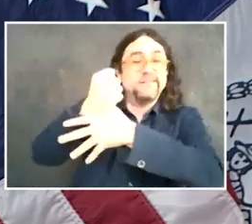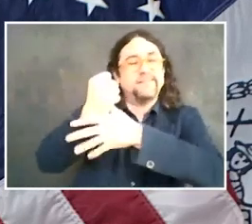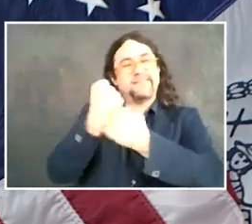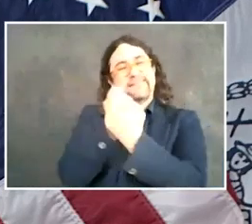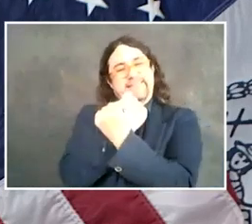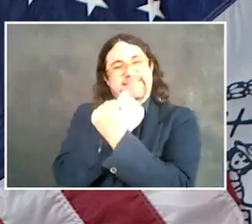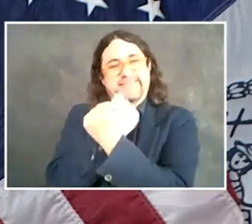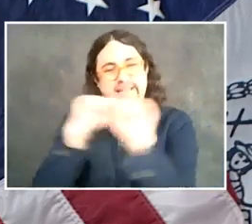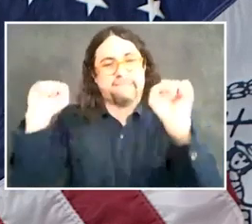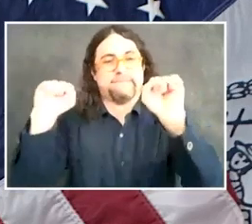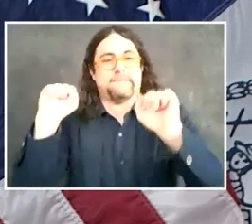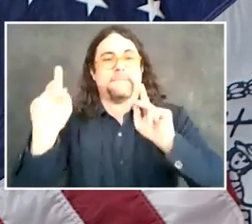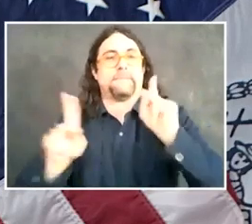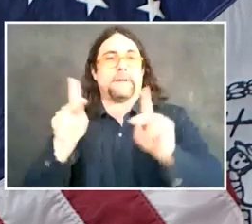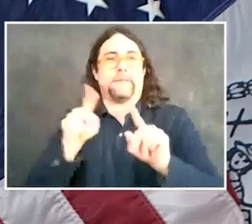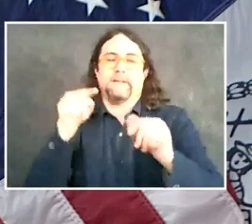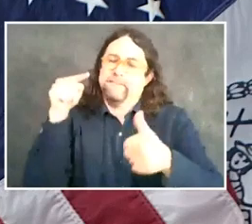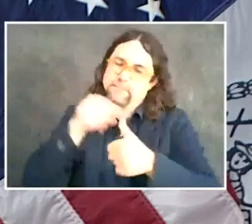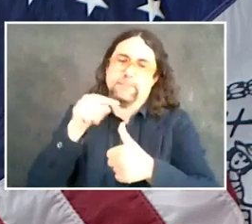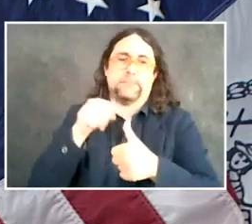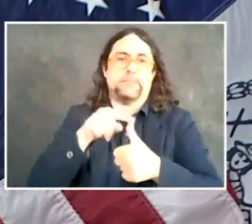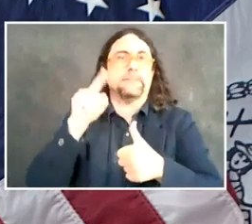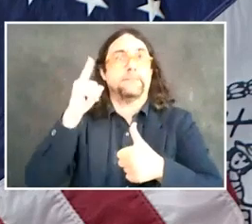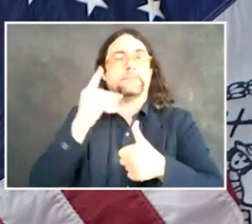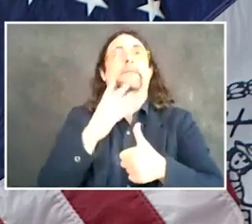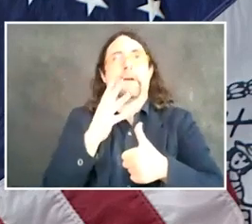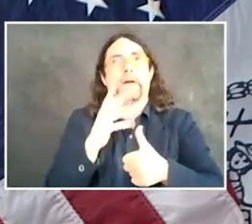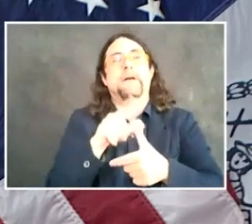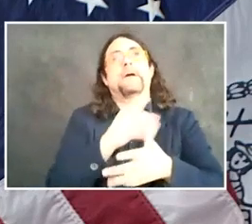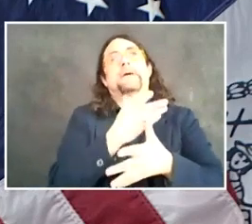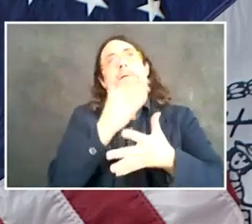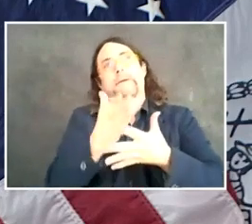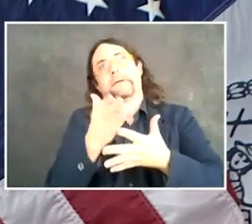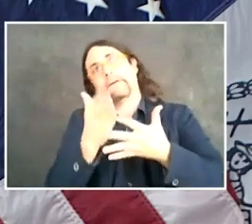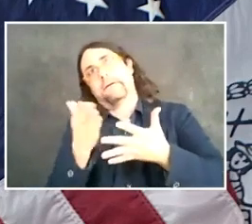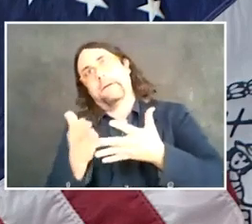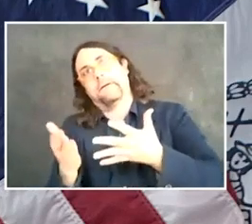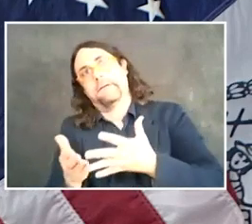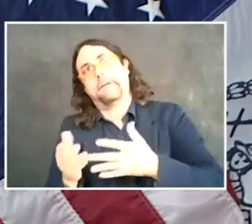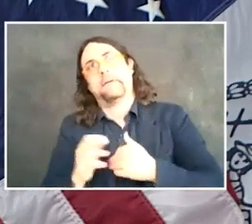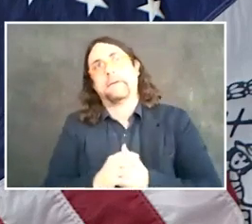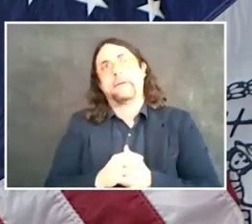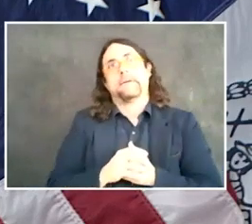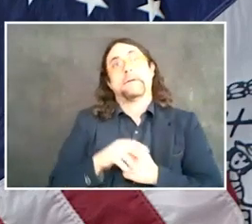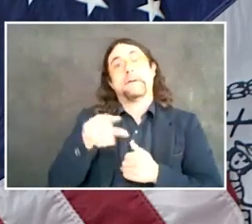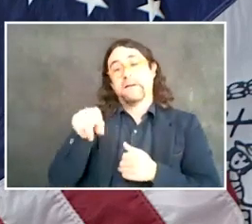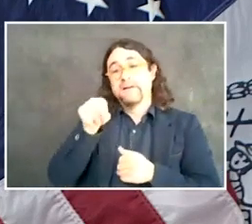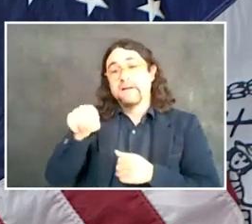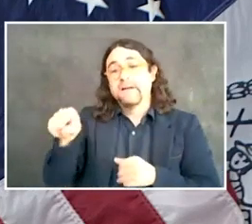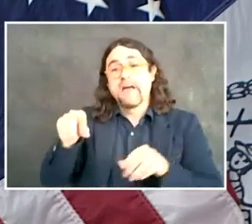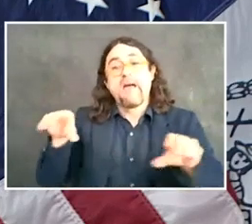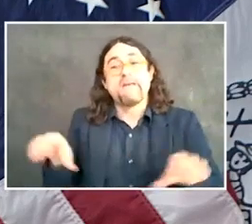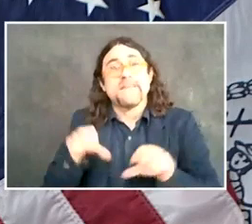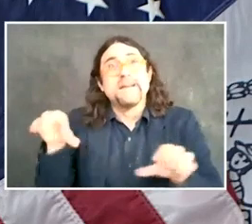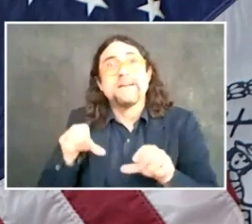PLACES WHERE A LOT OF PEOPLE MIGHT CONGREGATE, CREATE A REAL DANGER.